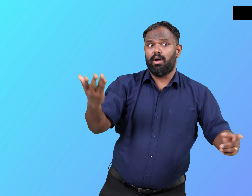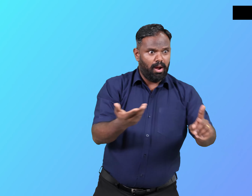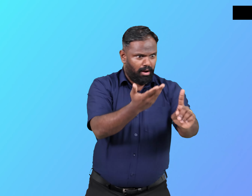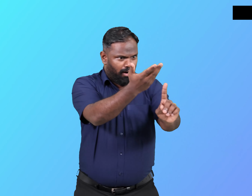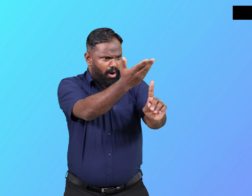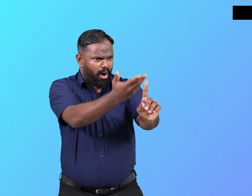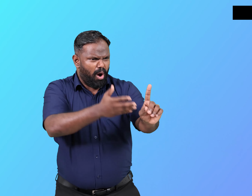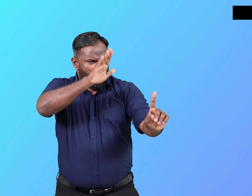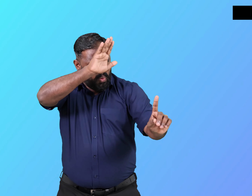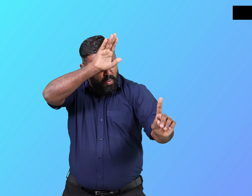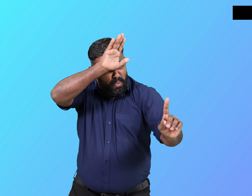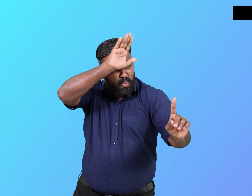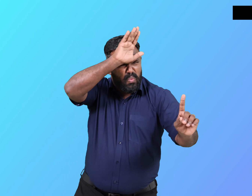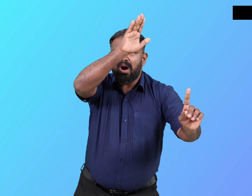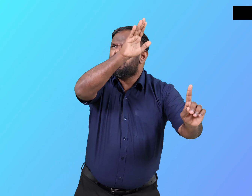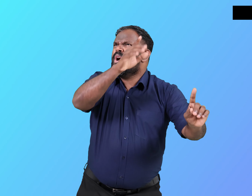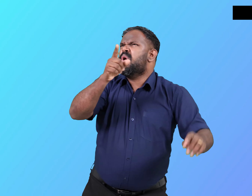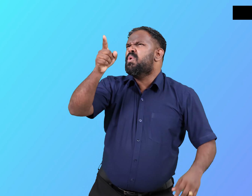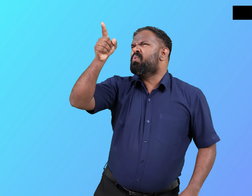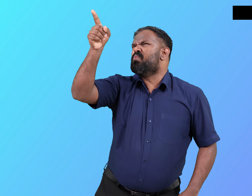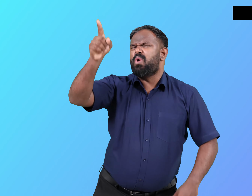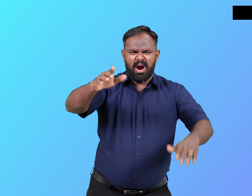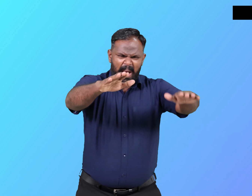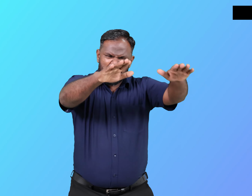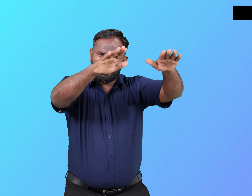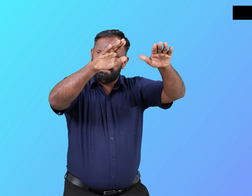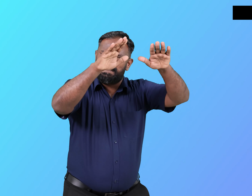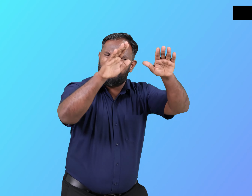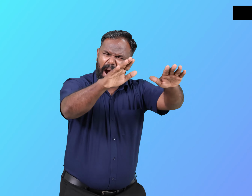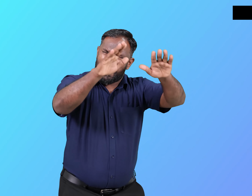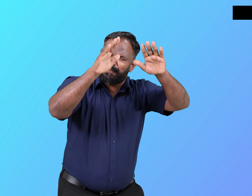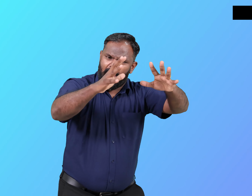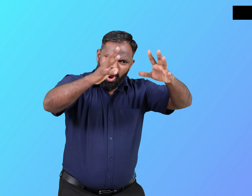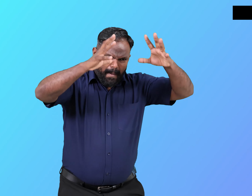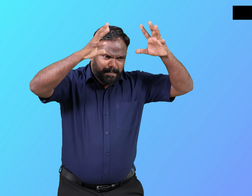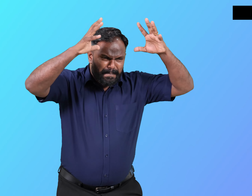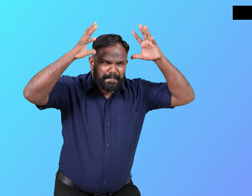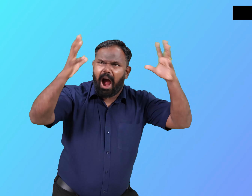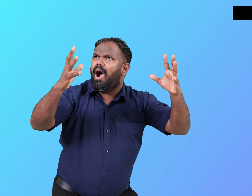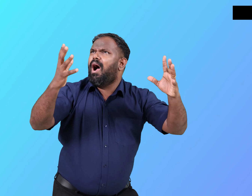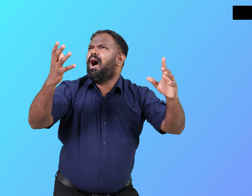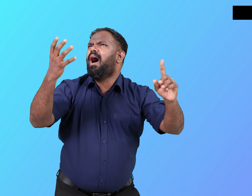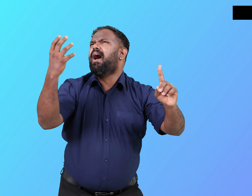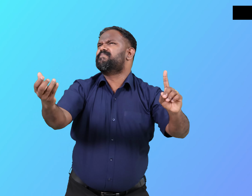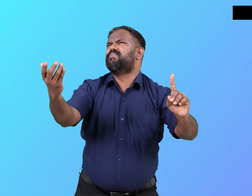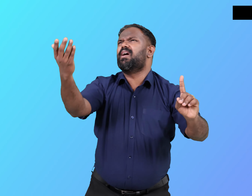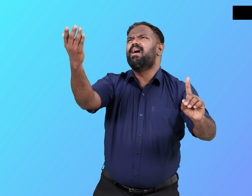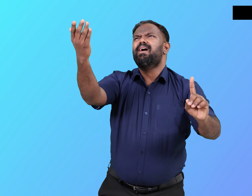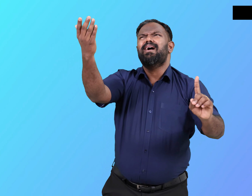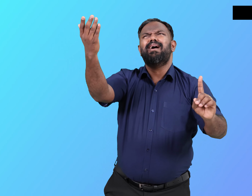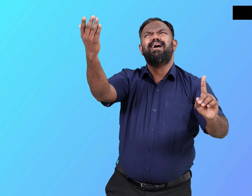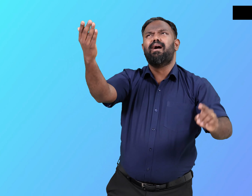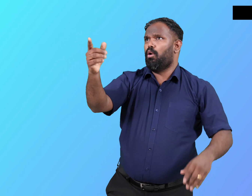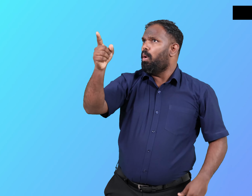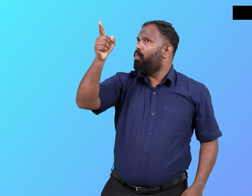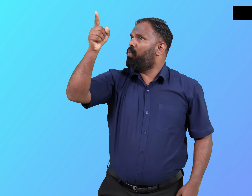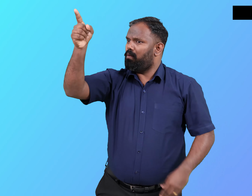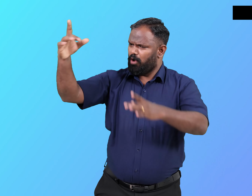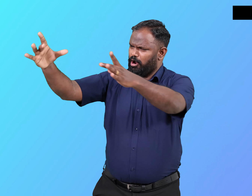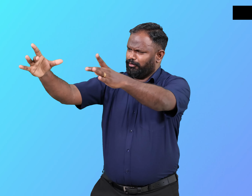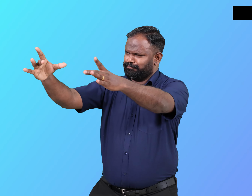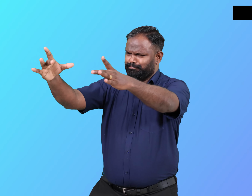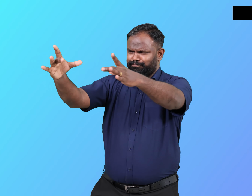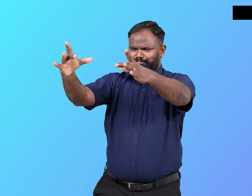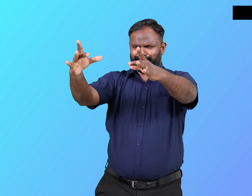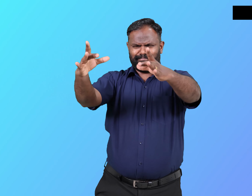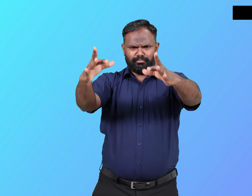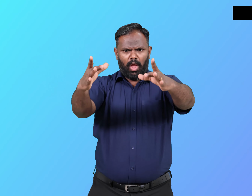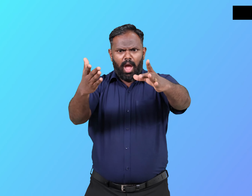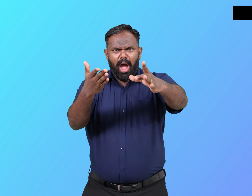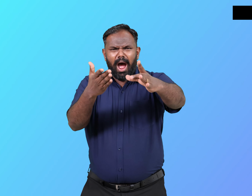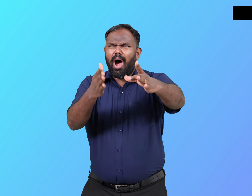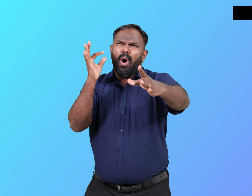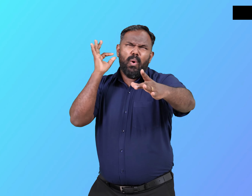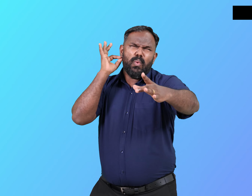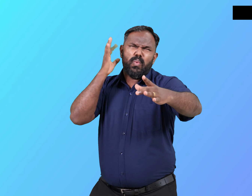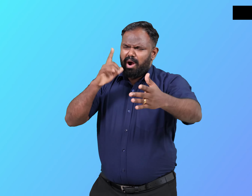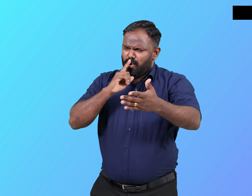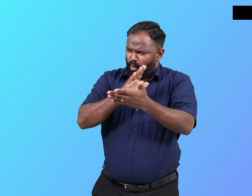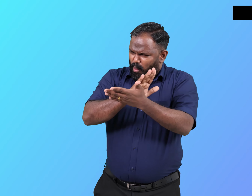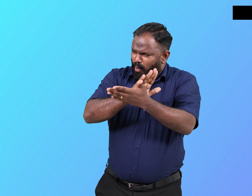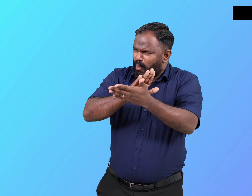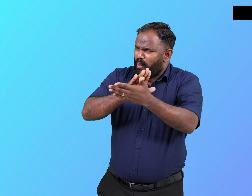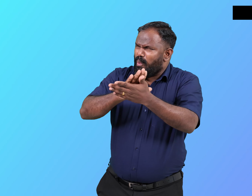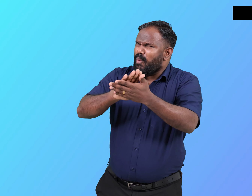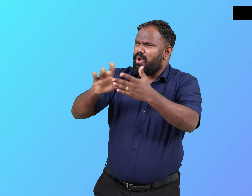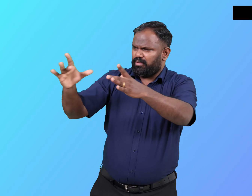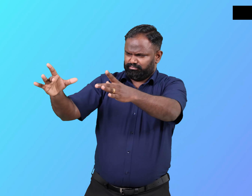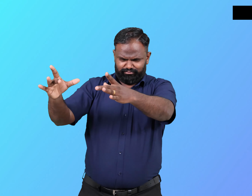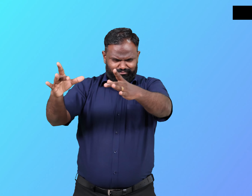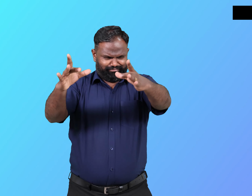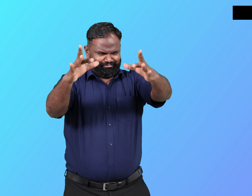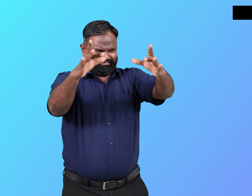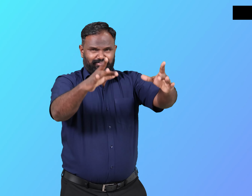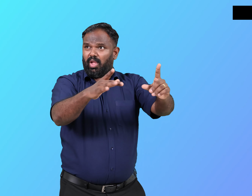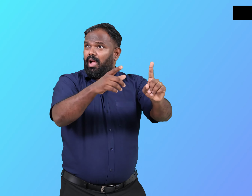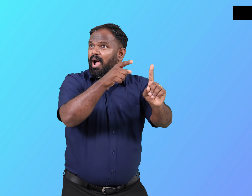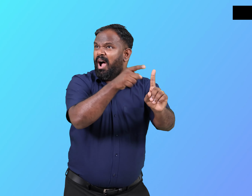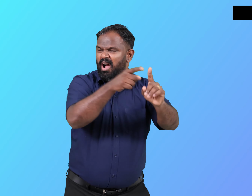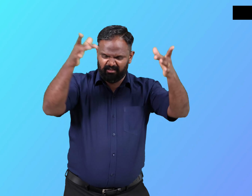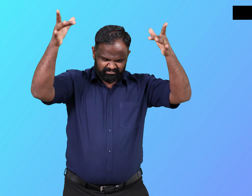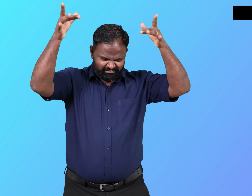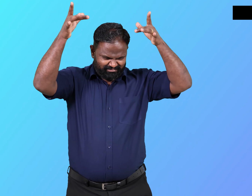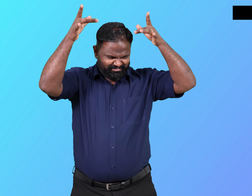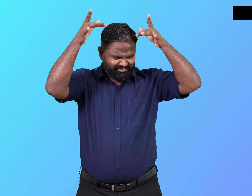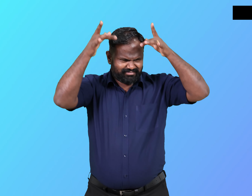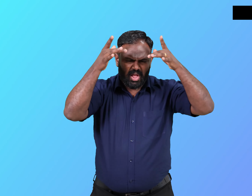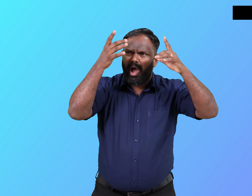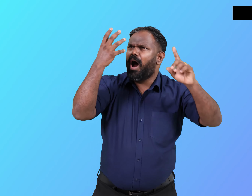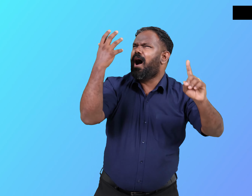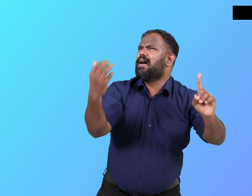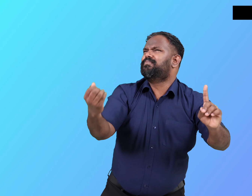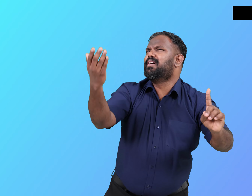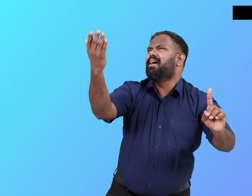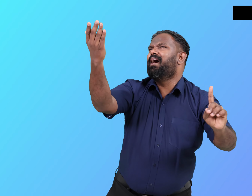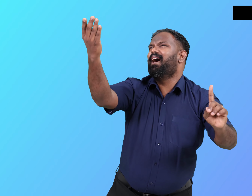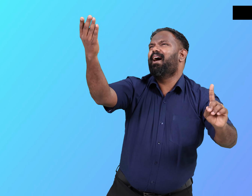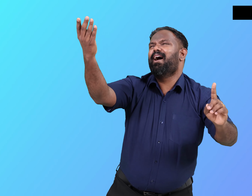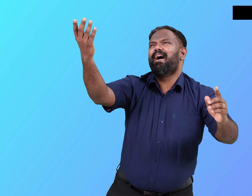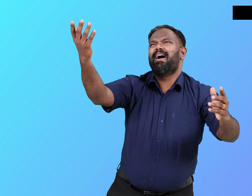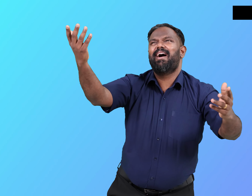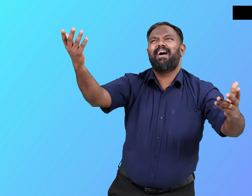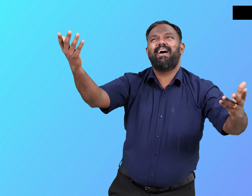You gave the king such wonderful blessings. You put a gold crown on his head.